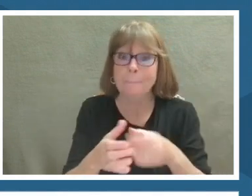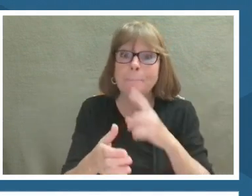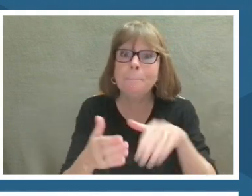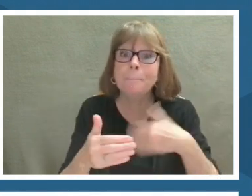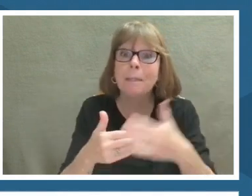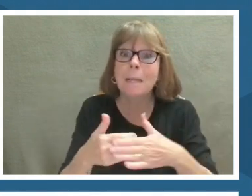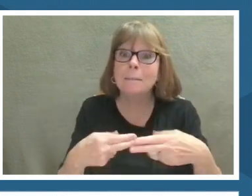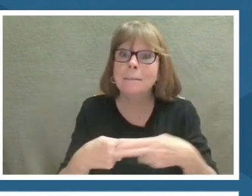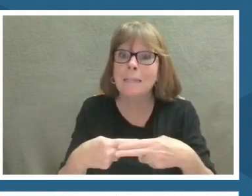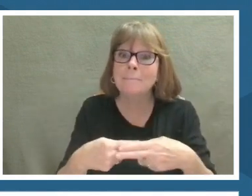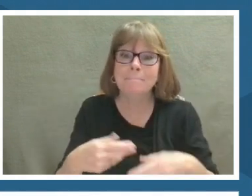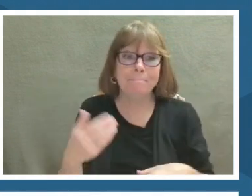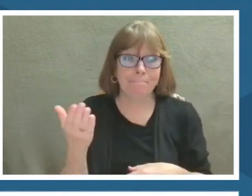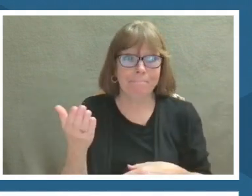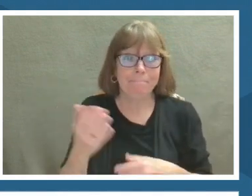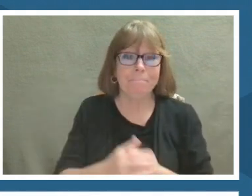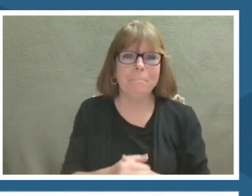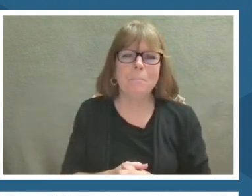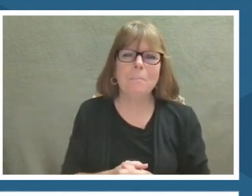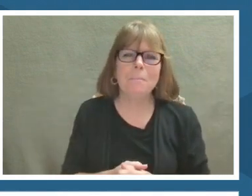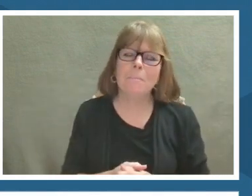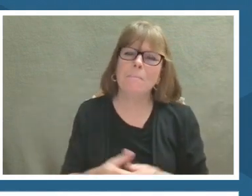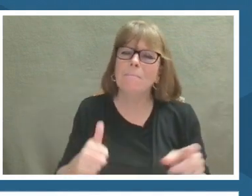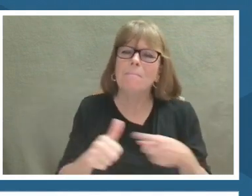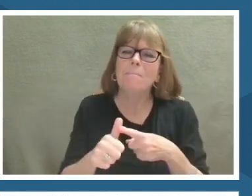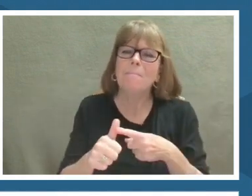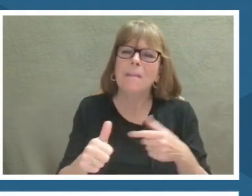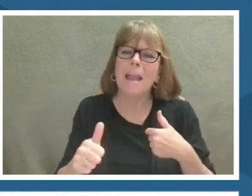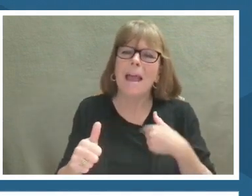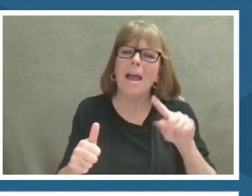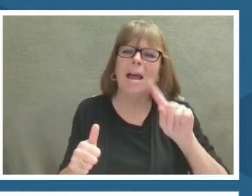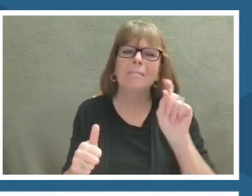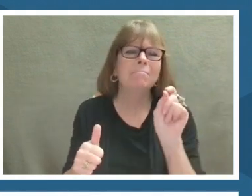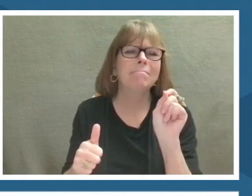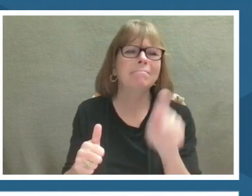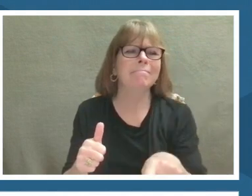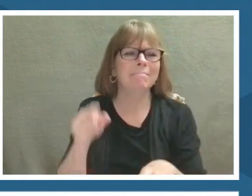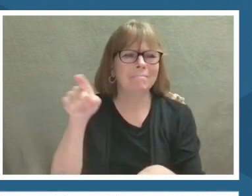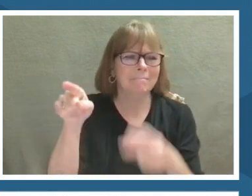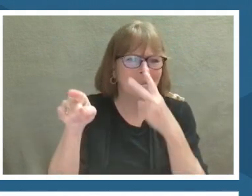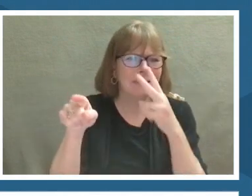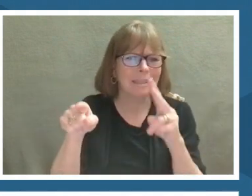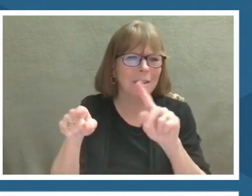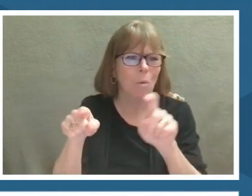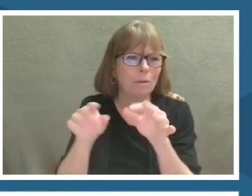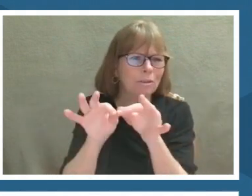so i want to just ask a question of you um